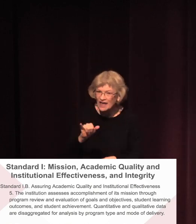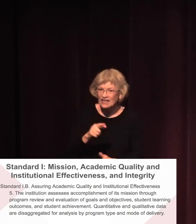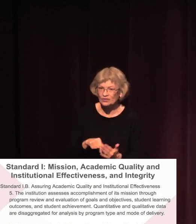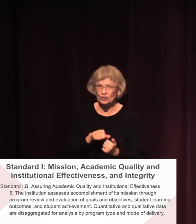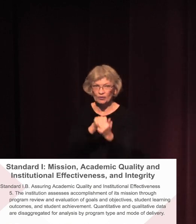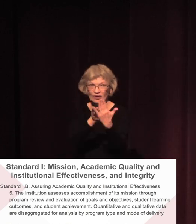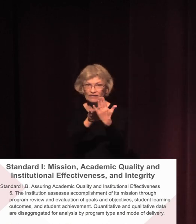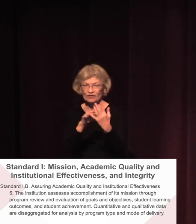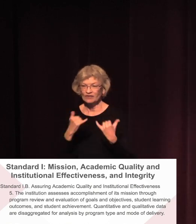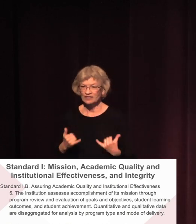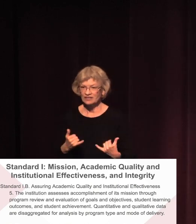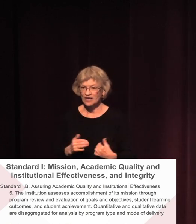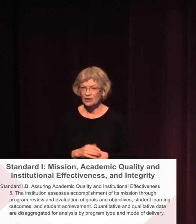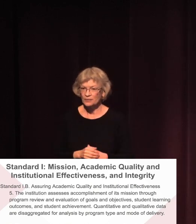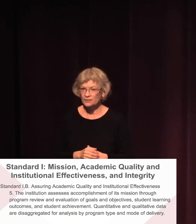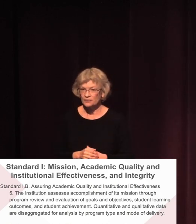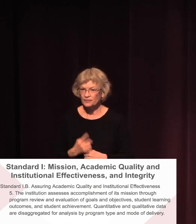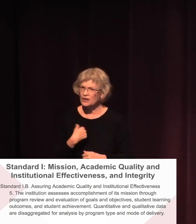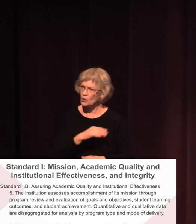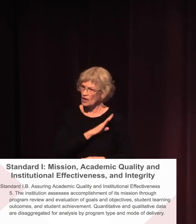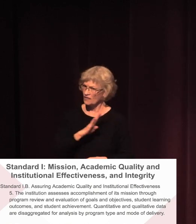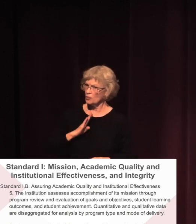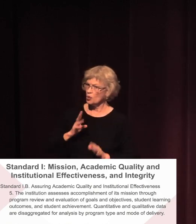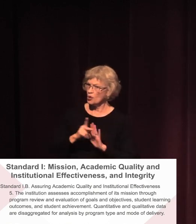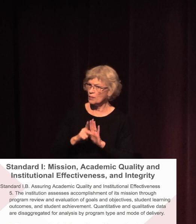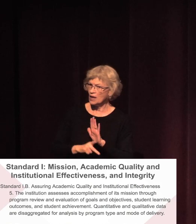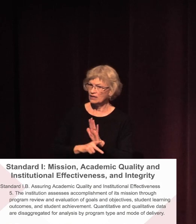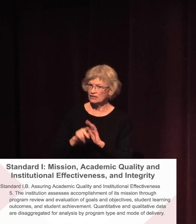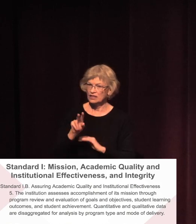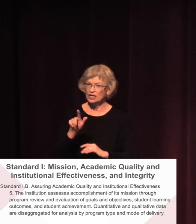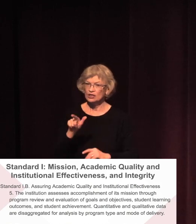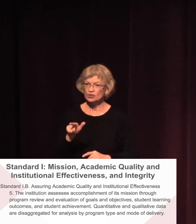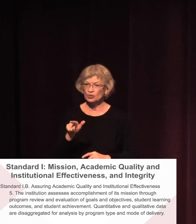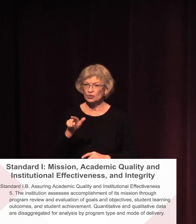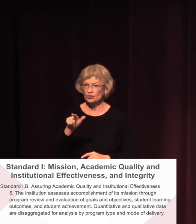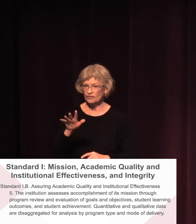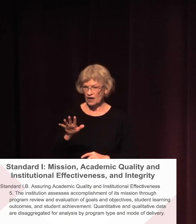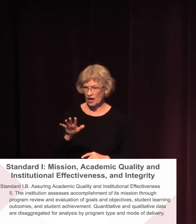for it after we implement it. Did it work? This is the work that we have in front of us.